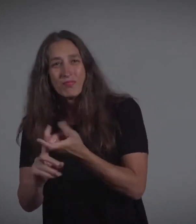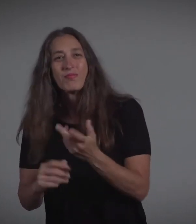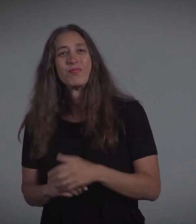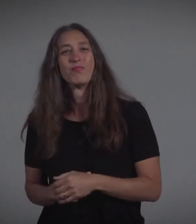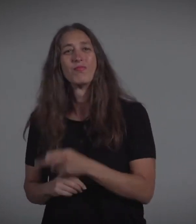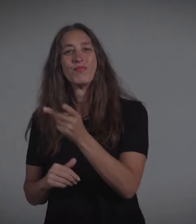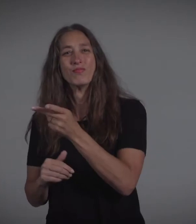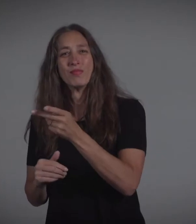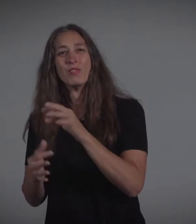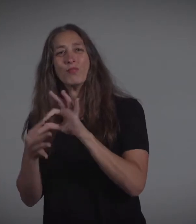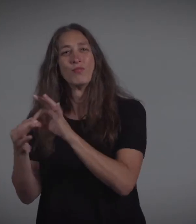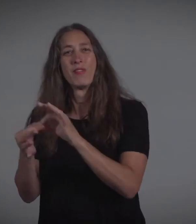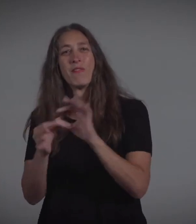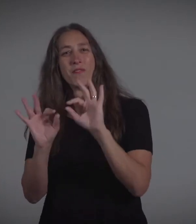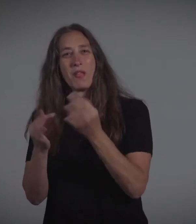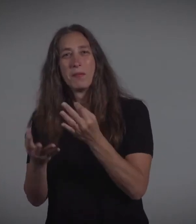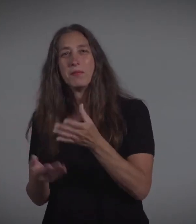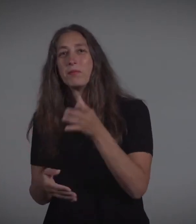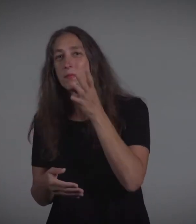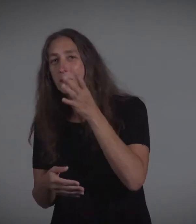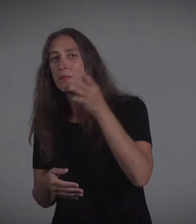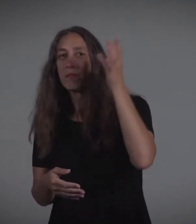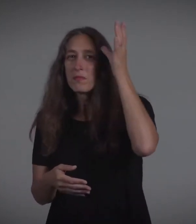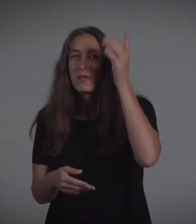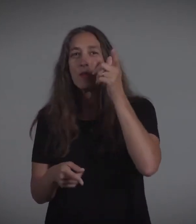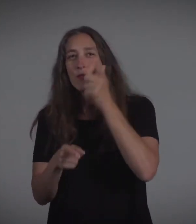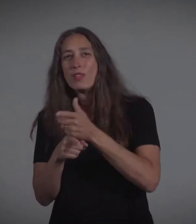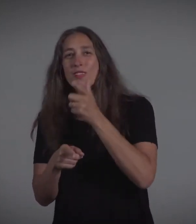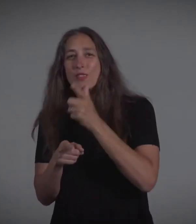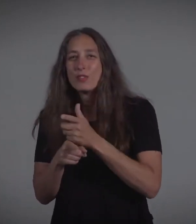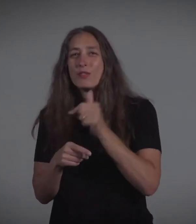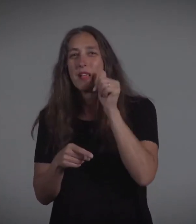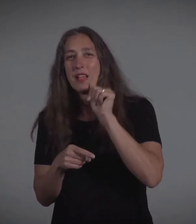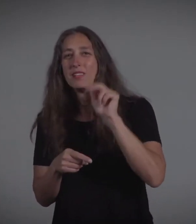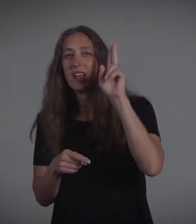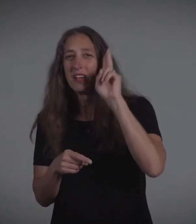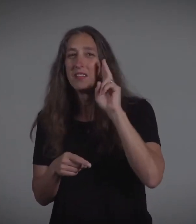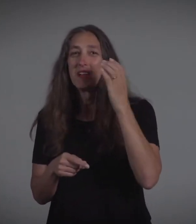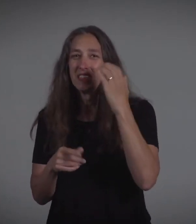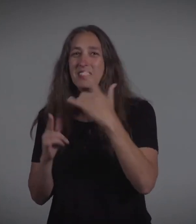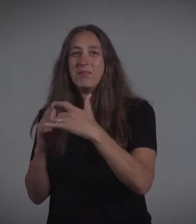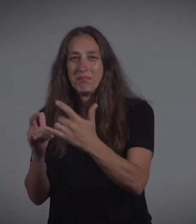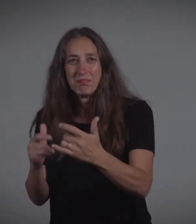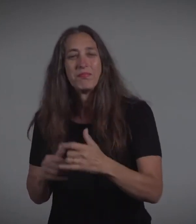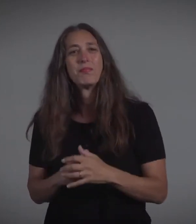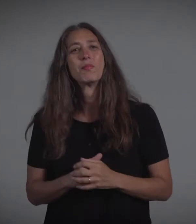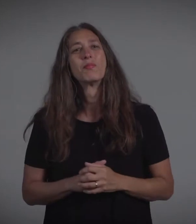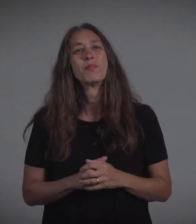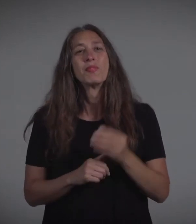It could be two friends, or related family members - parents, brothers and sisters, aunts, uncles,